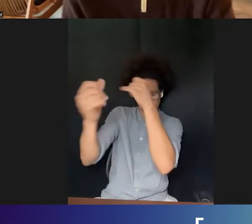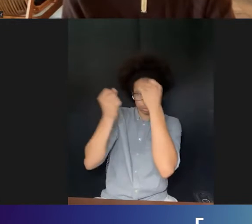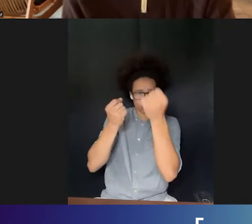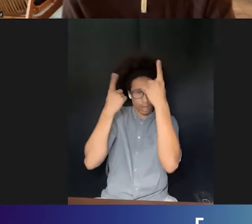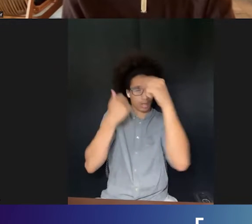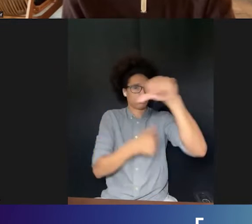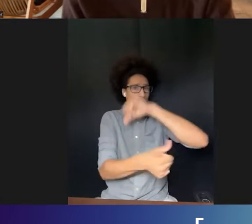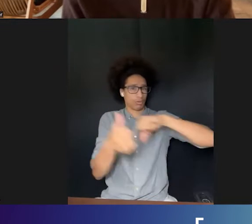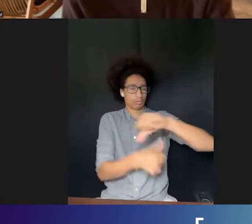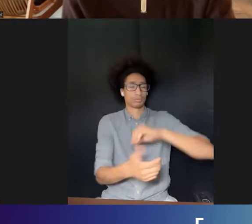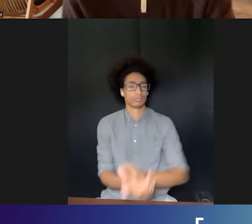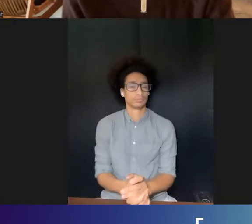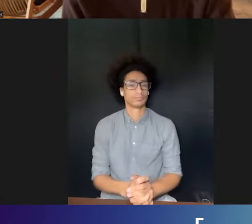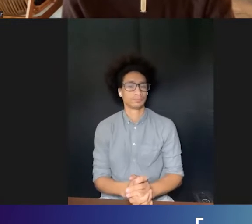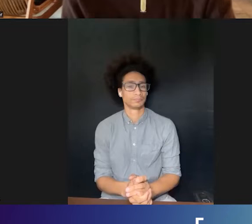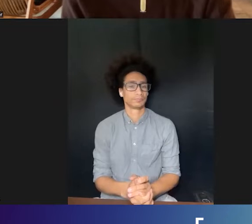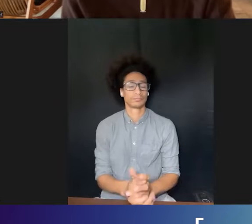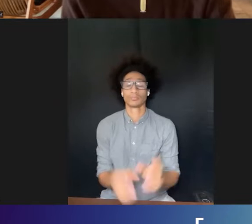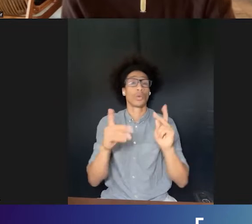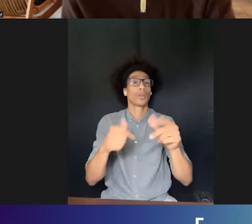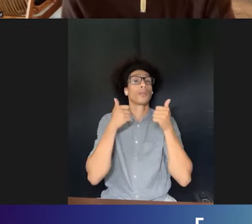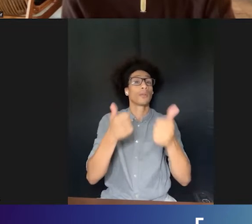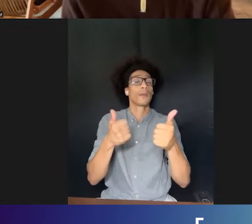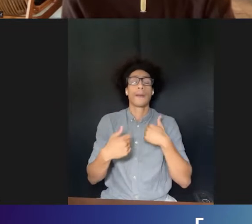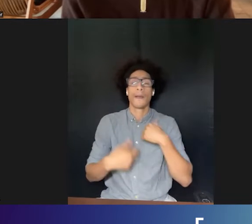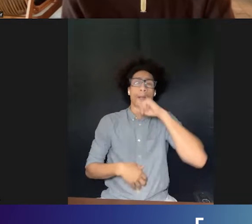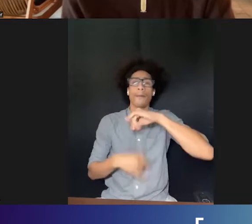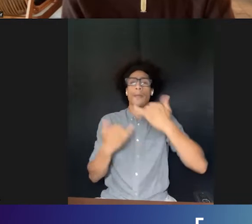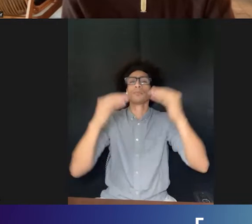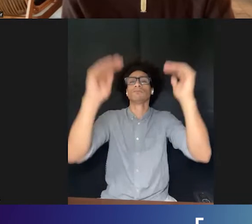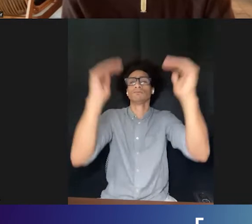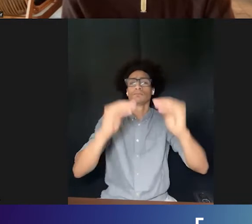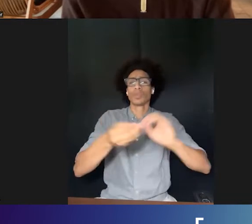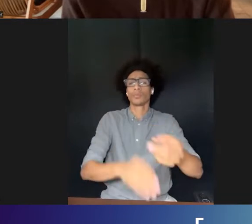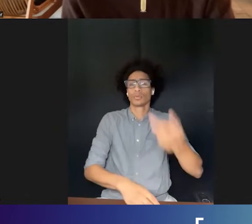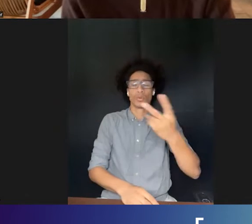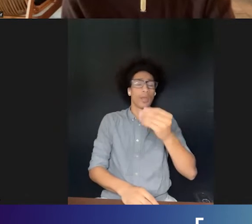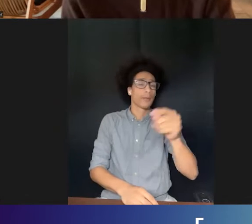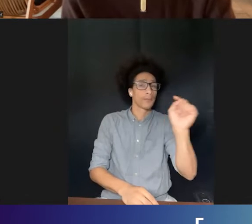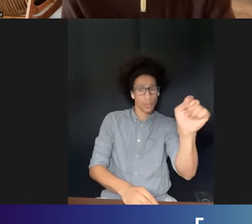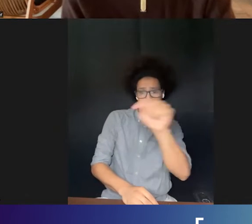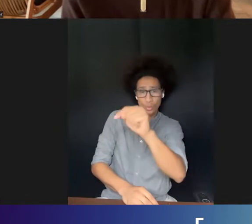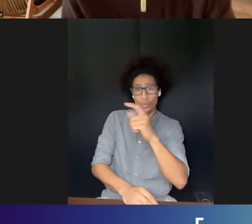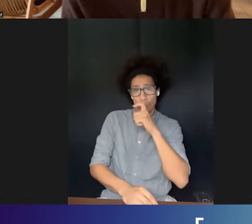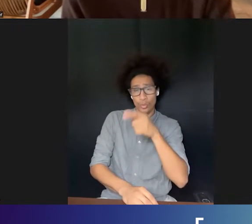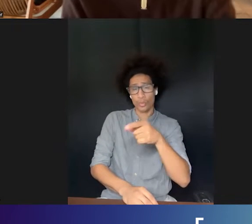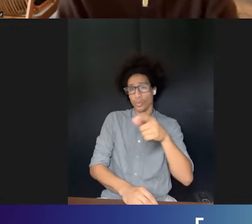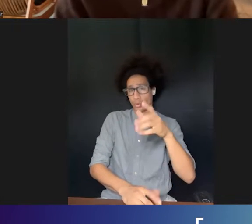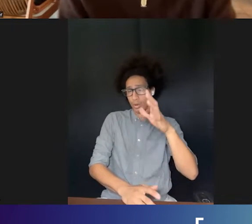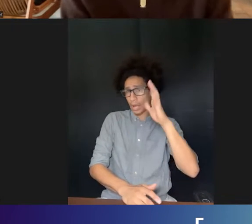I'd love to go to number two on our list and also for those listening in, please populate the chat with any